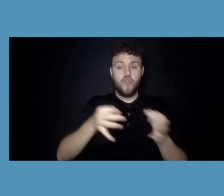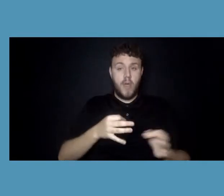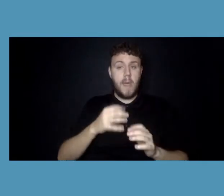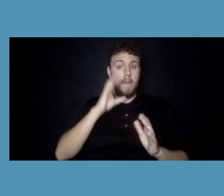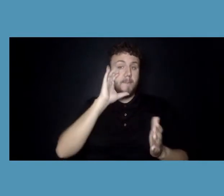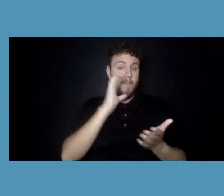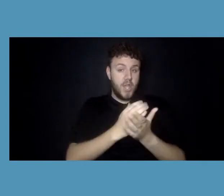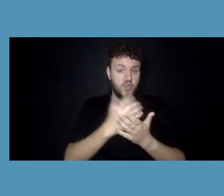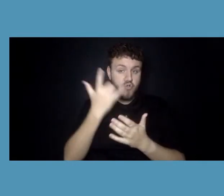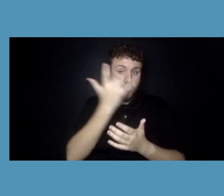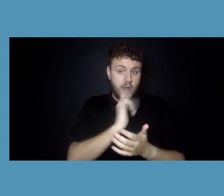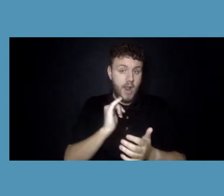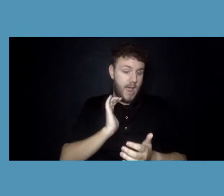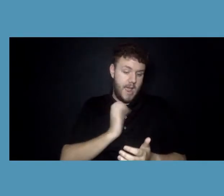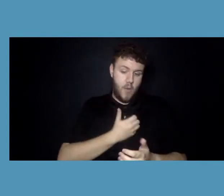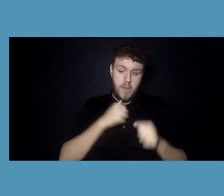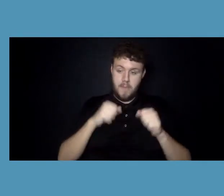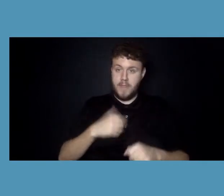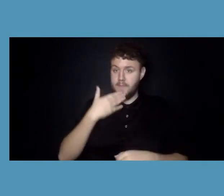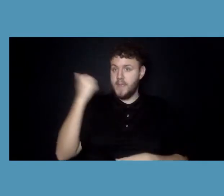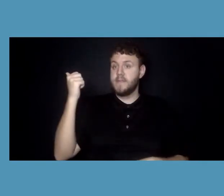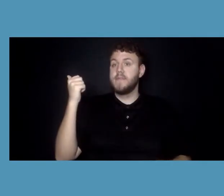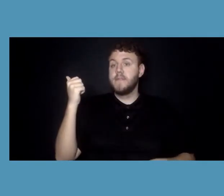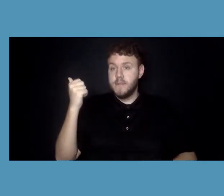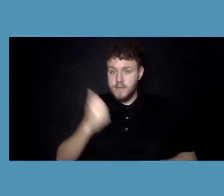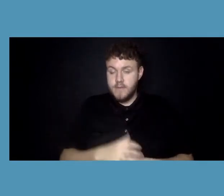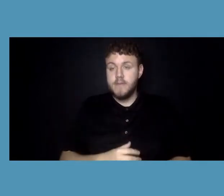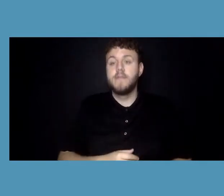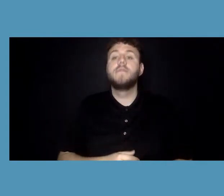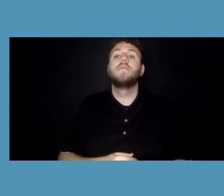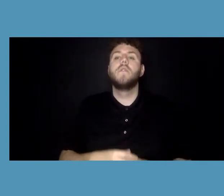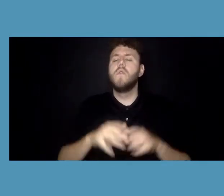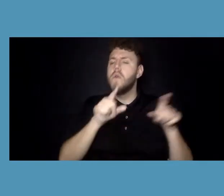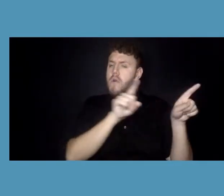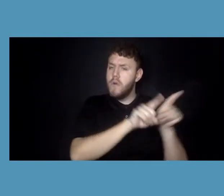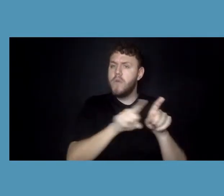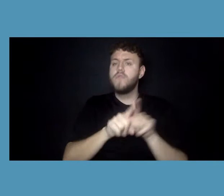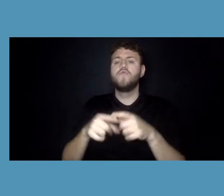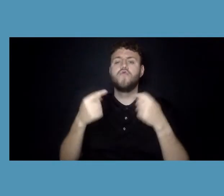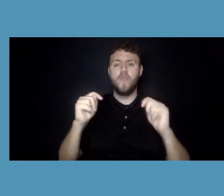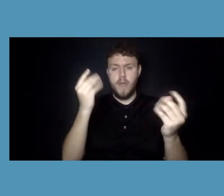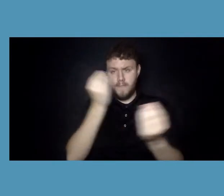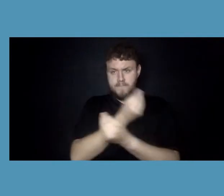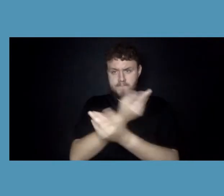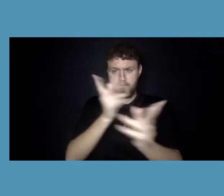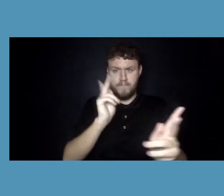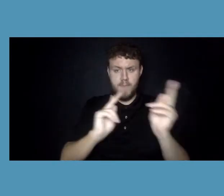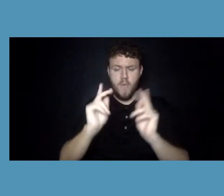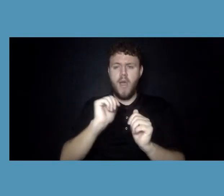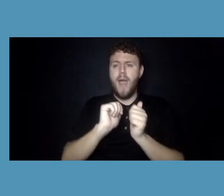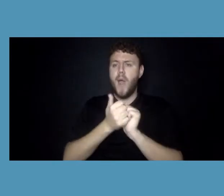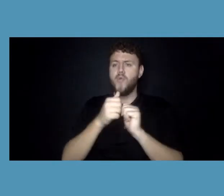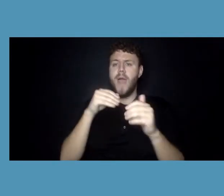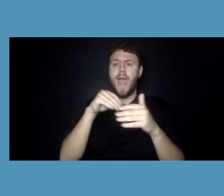to the best of our abilities. And we let people know where you can access captions to turn